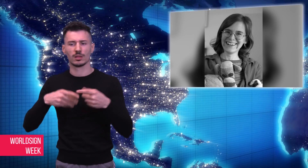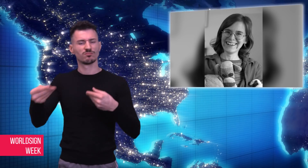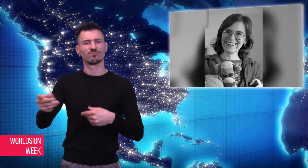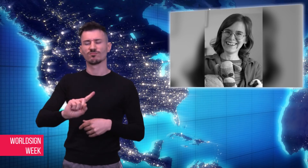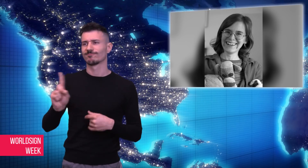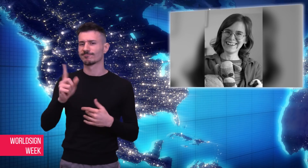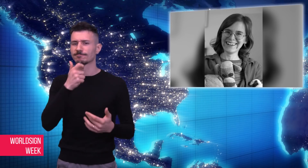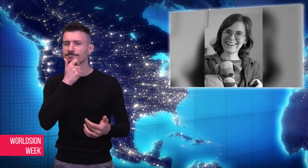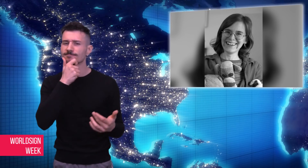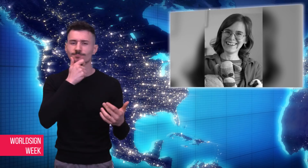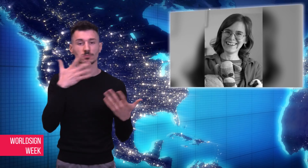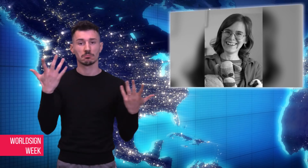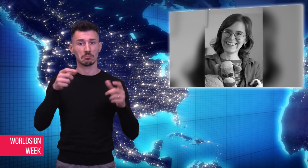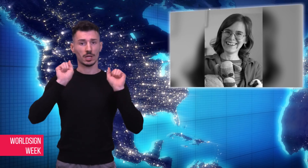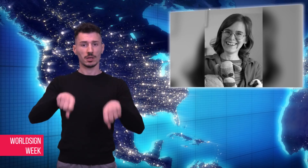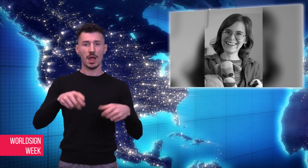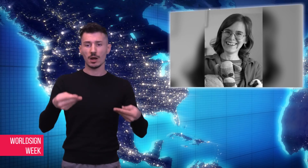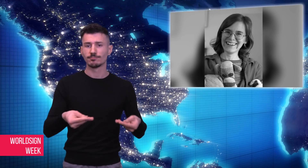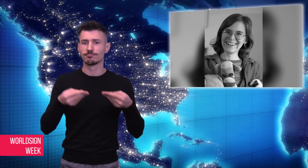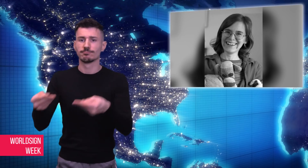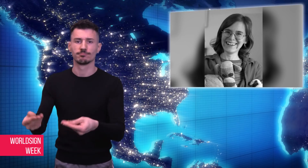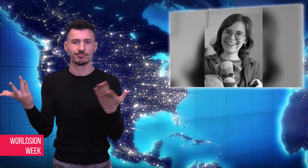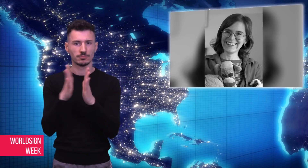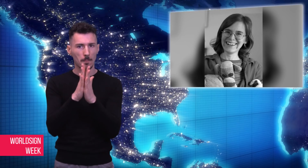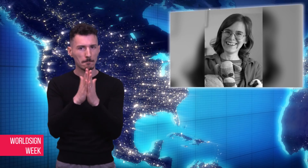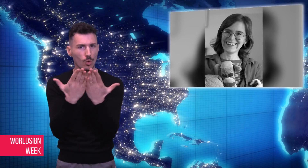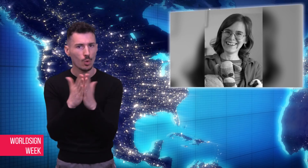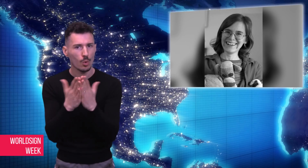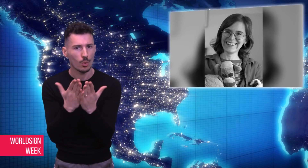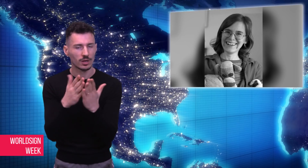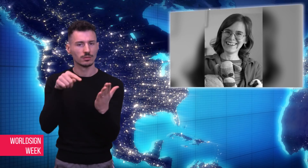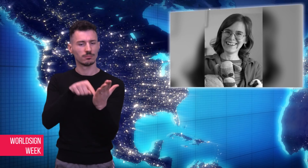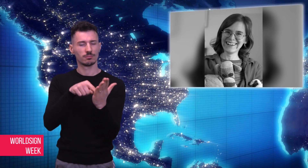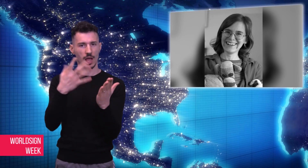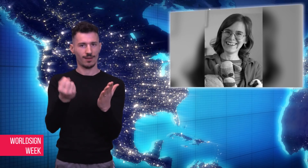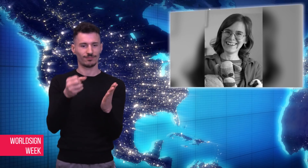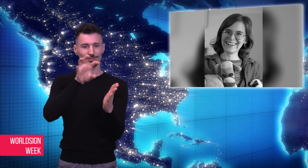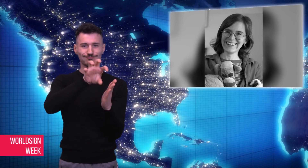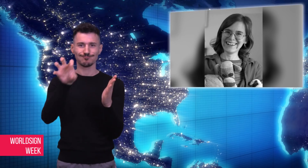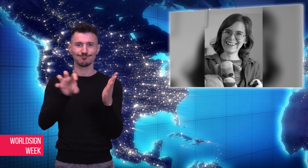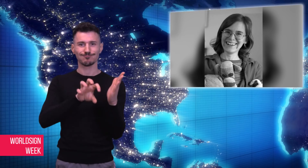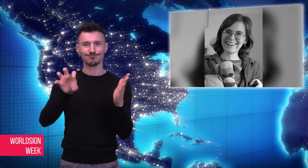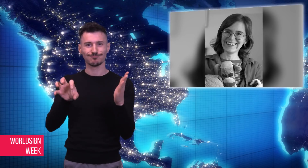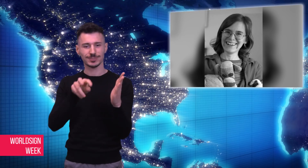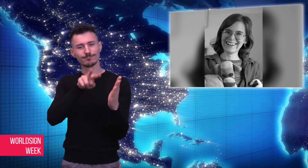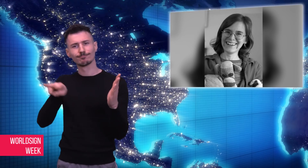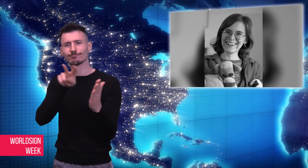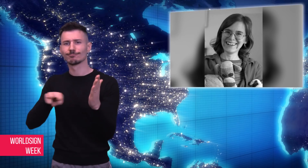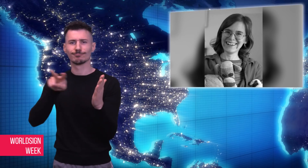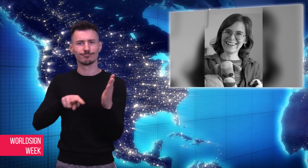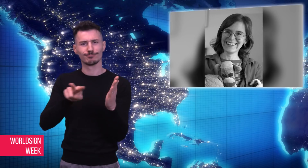instead of an electronic device? A graphic novel, El Deafo, by